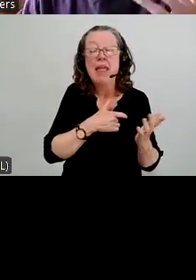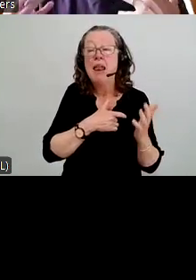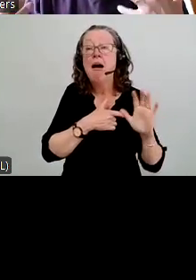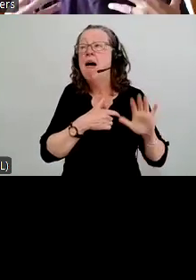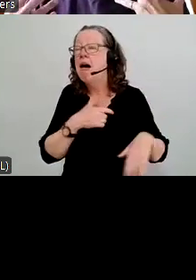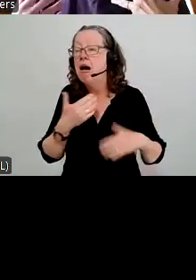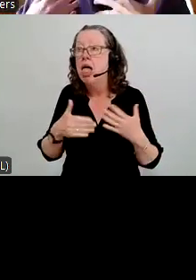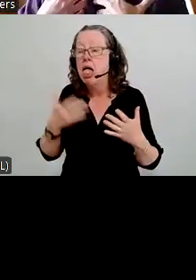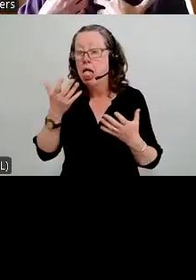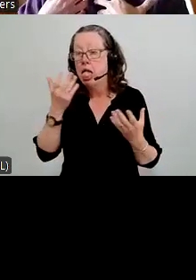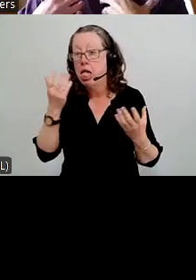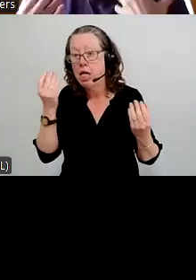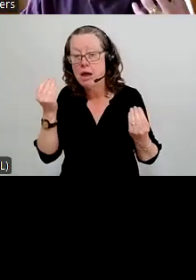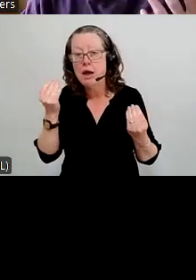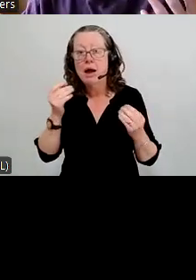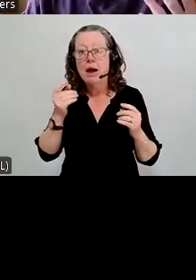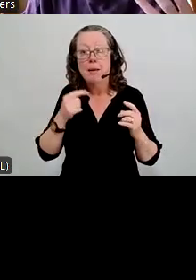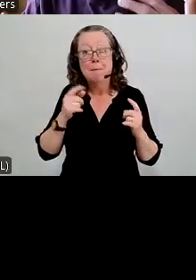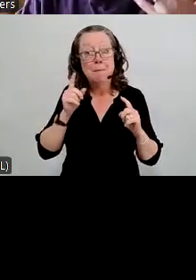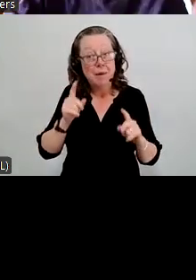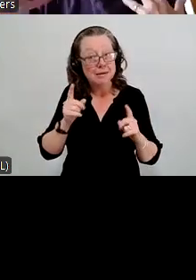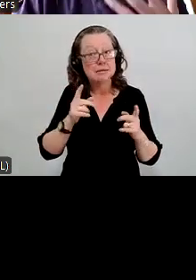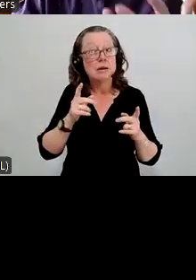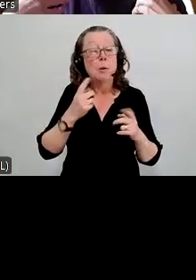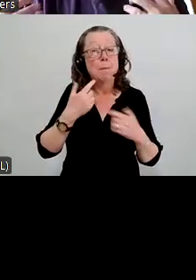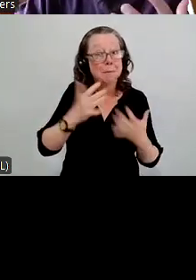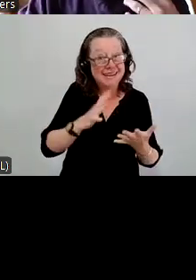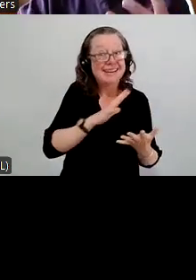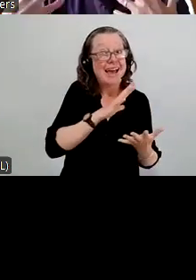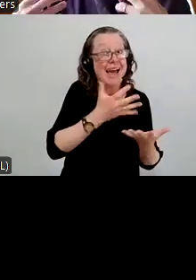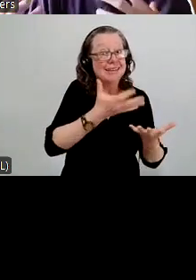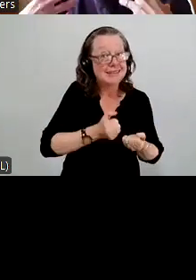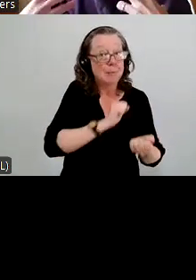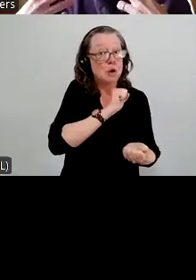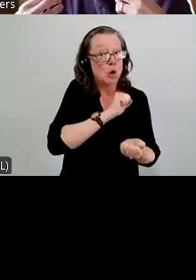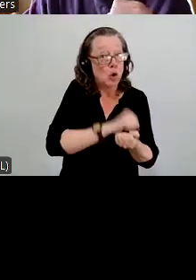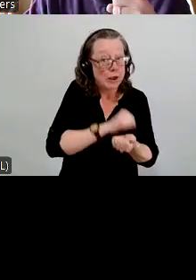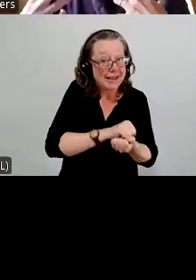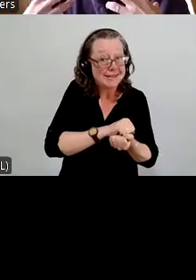I hopefully will be retargeted by them. I want them to show me more stuff because it's really contextual. It's really good.